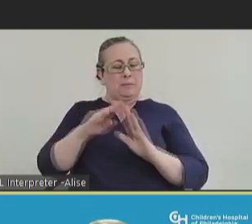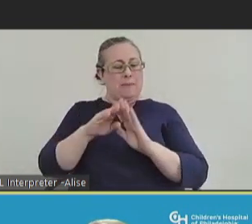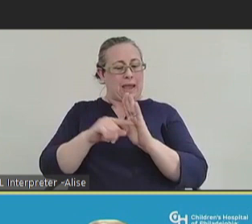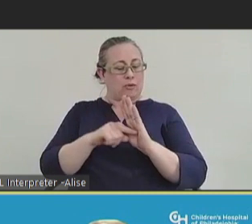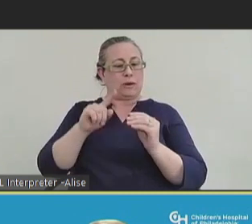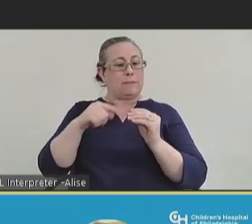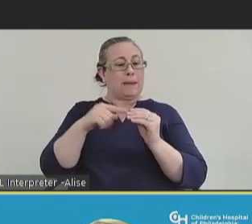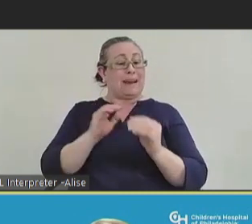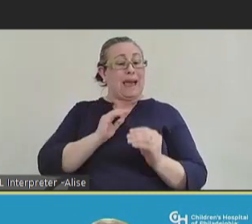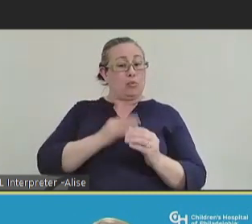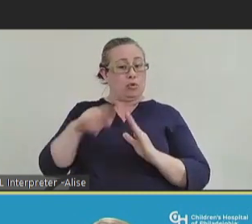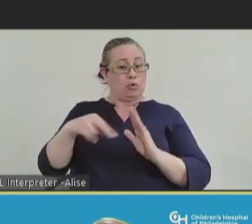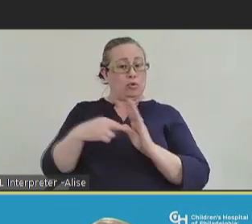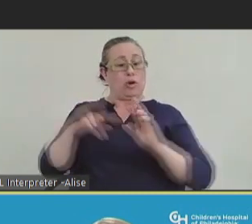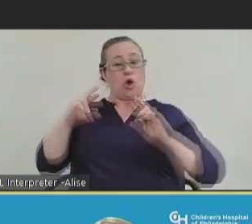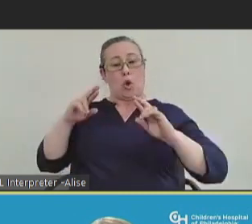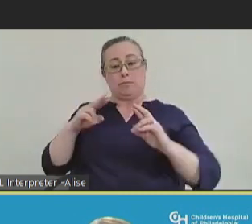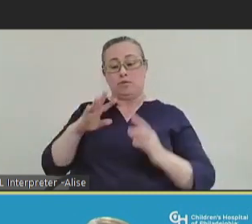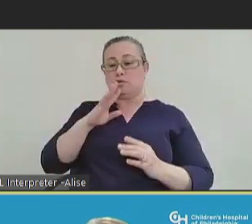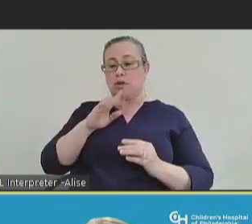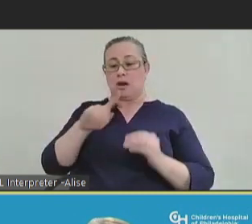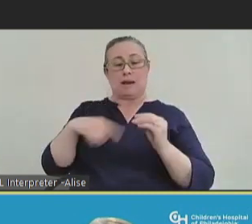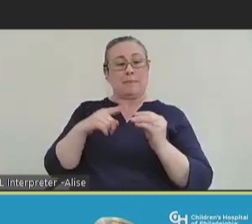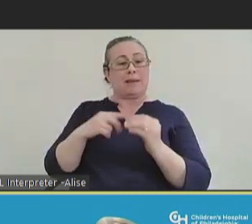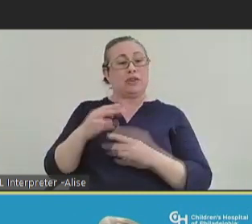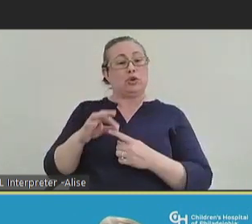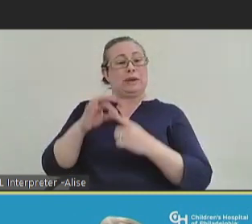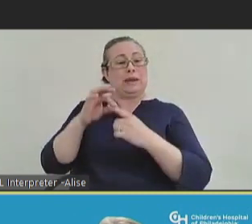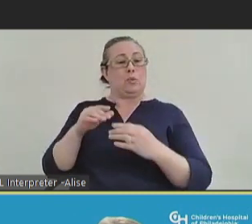we hope to talk with you today a little bit about the unique way our team supports all